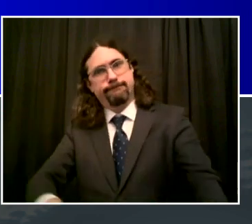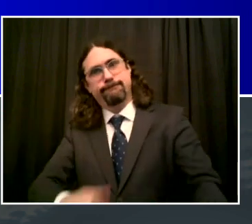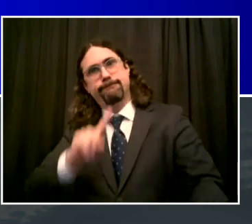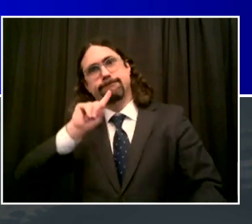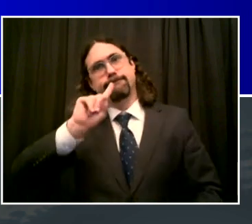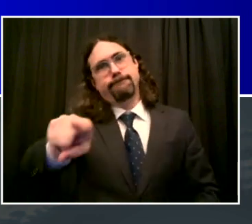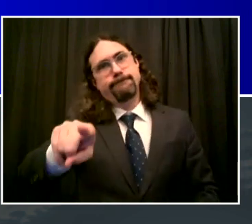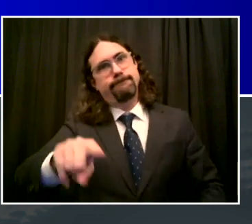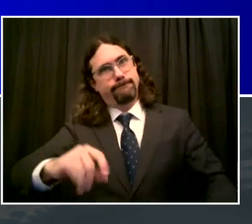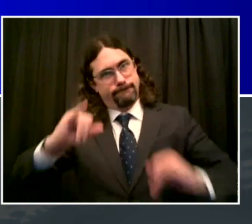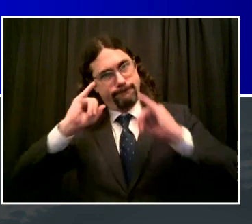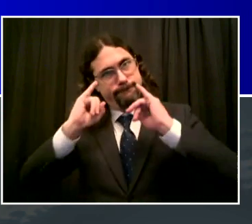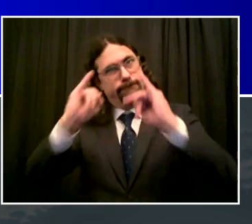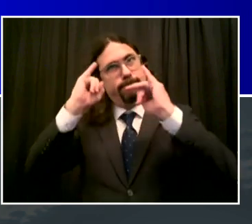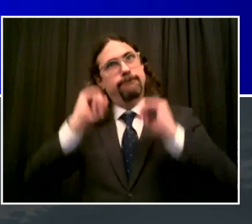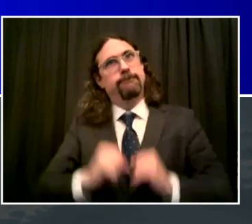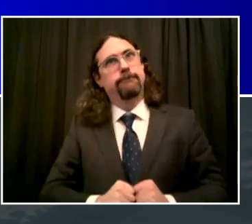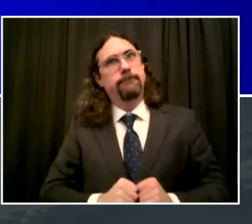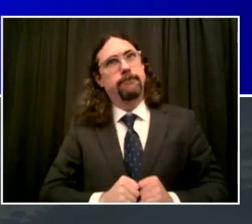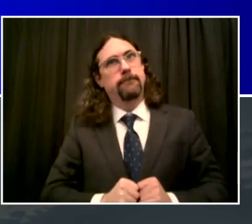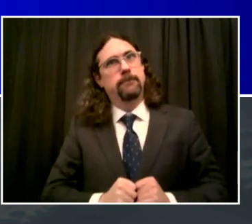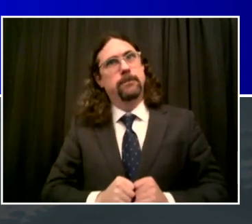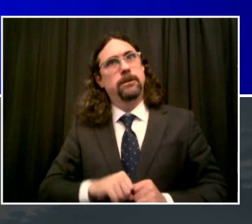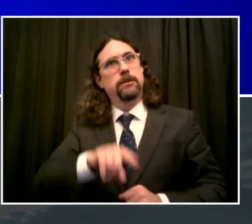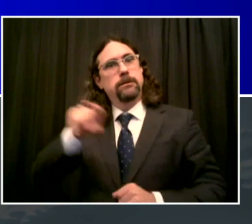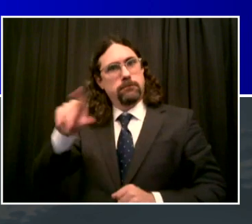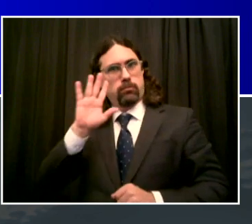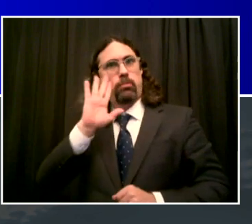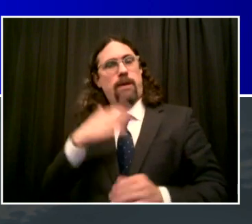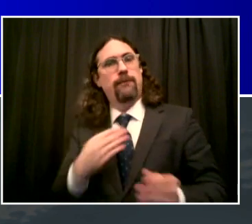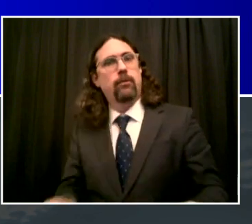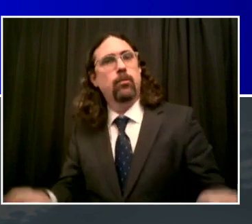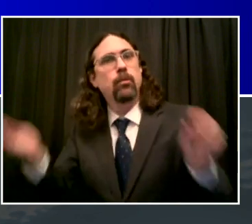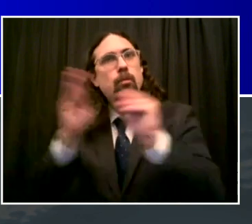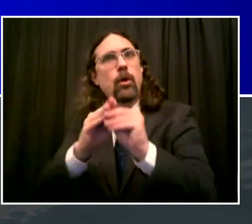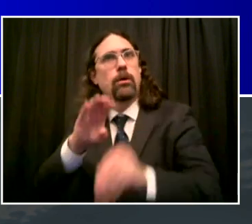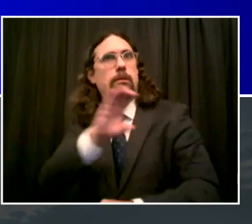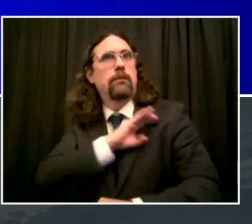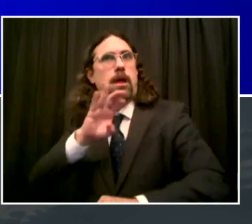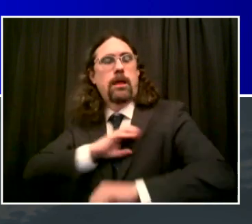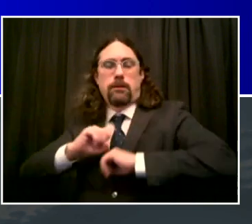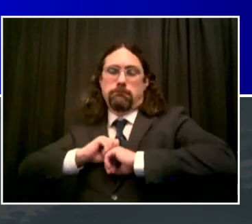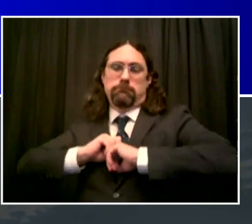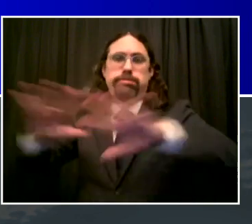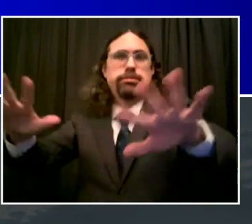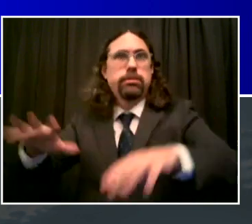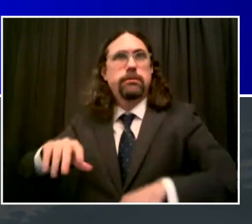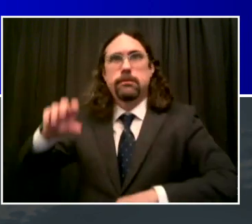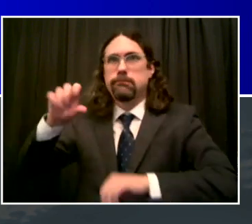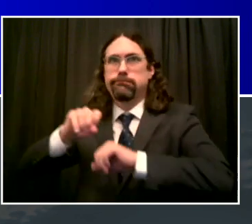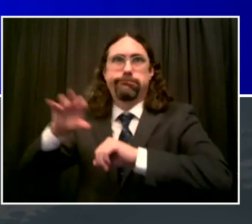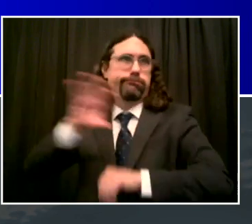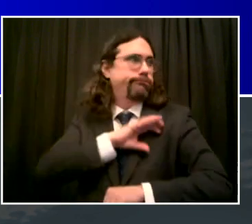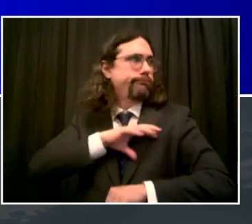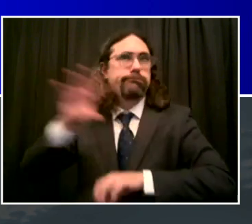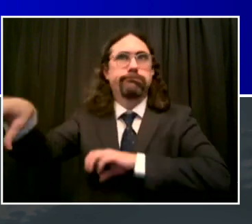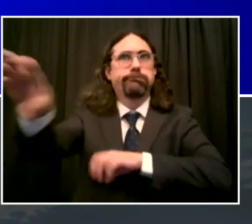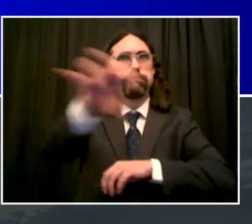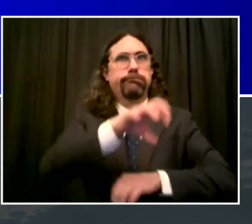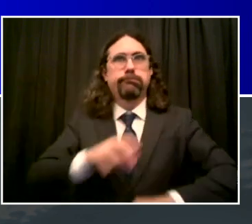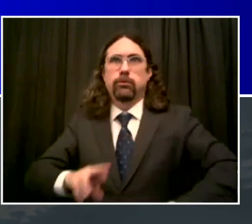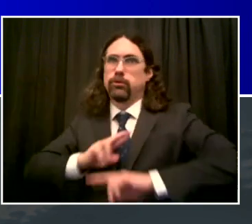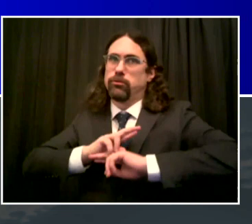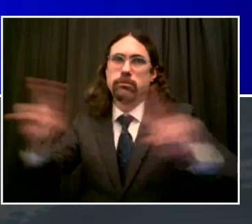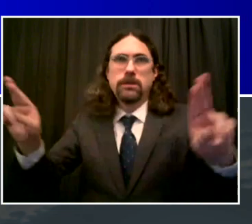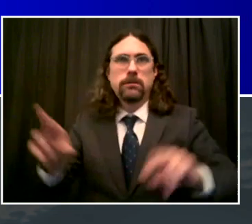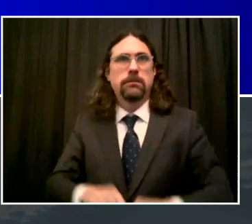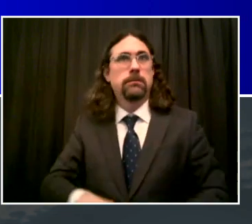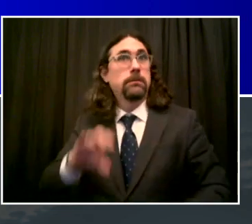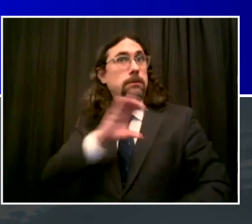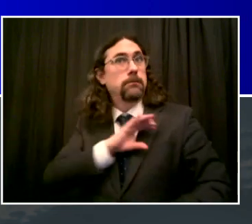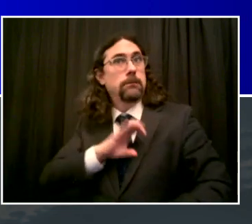ENSURE THERE ARE